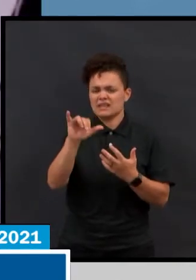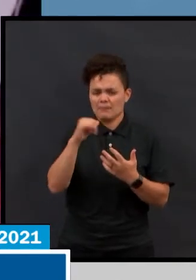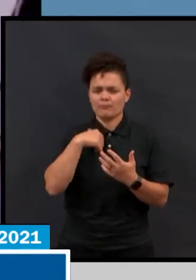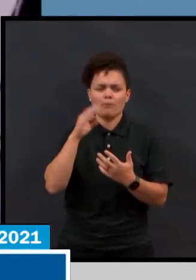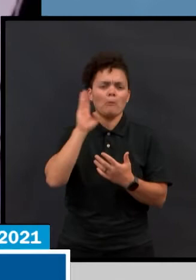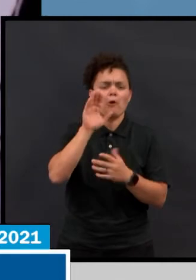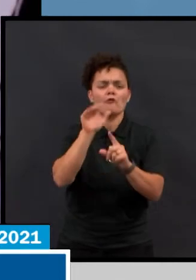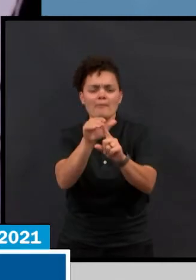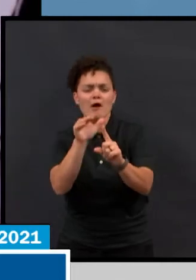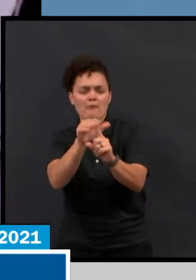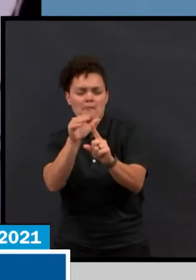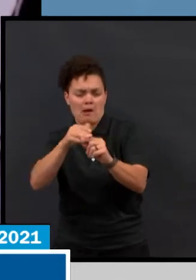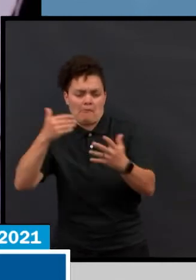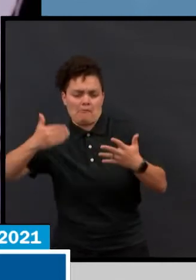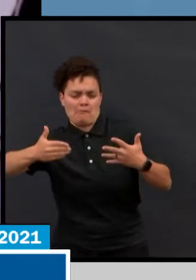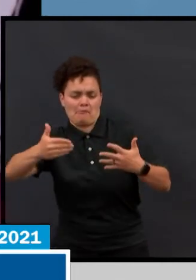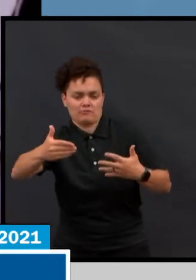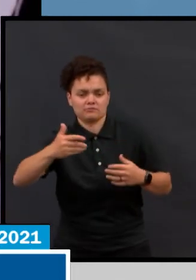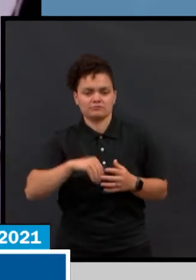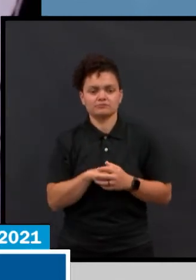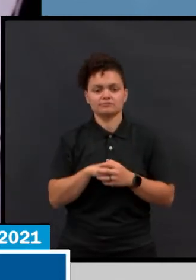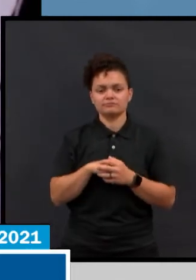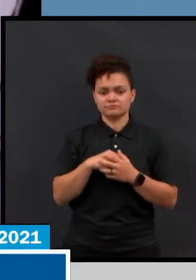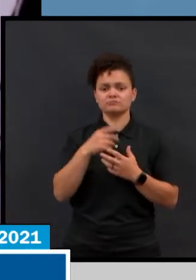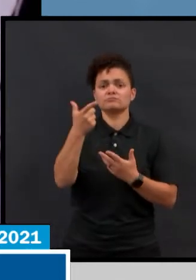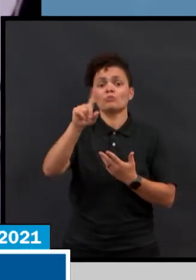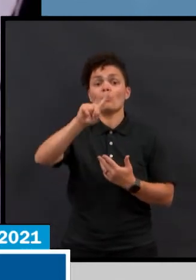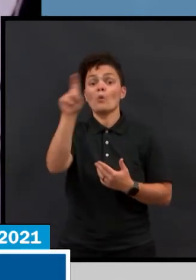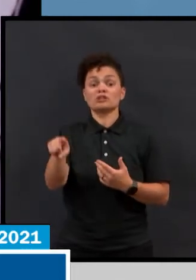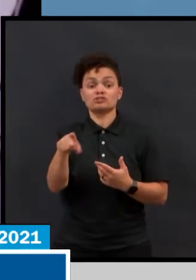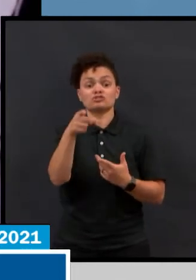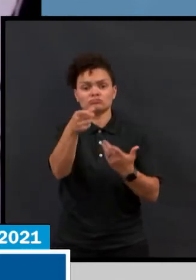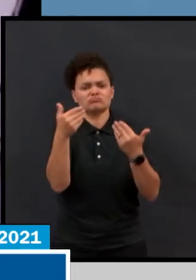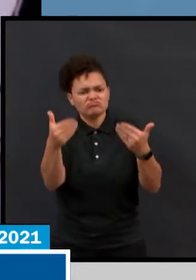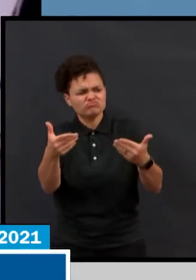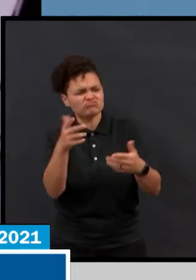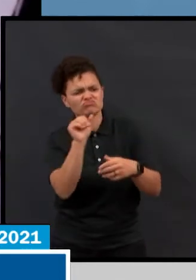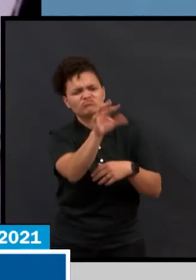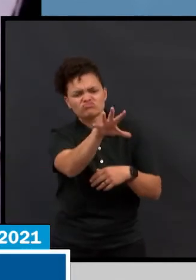you get those questions in not after the presenters but before but if by chance you do